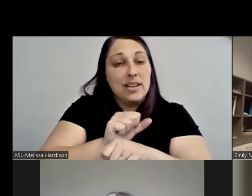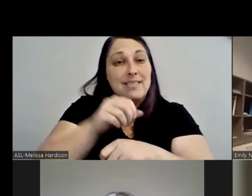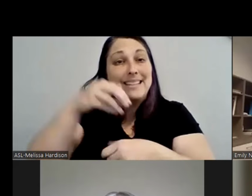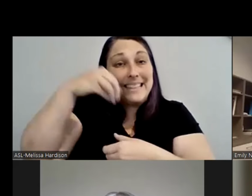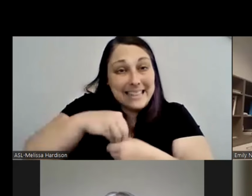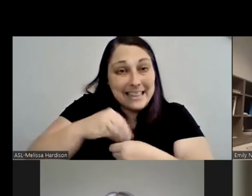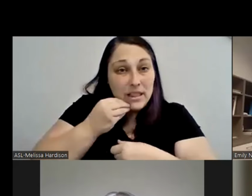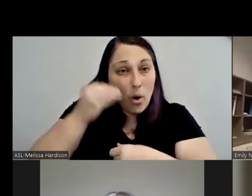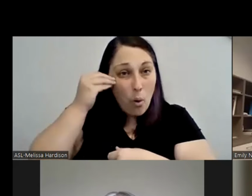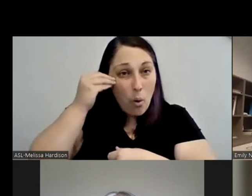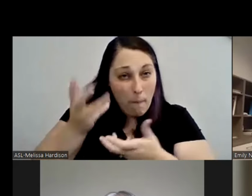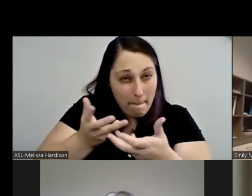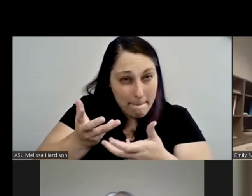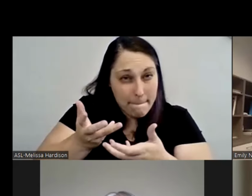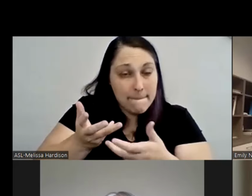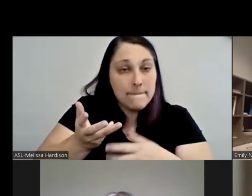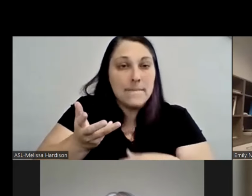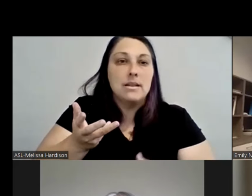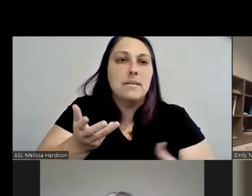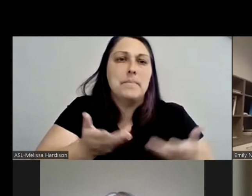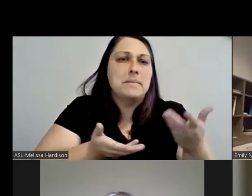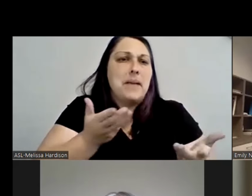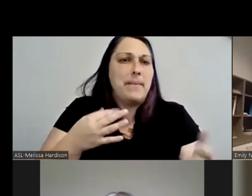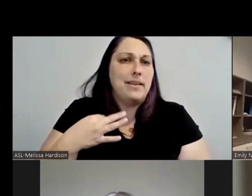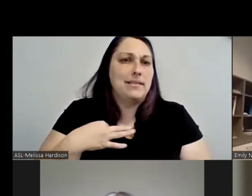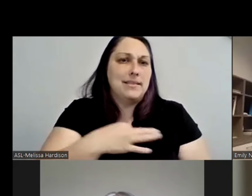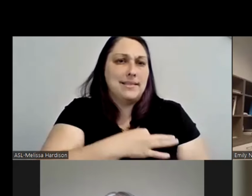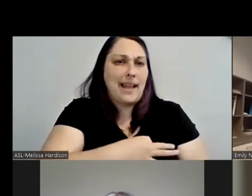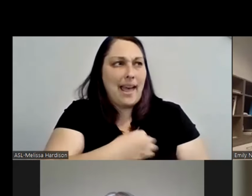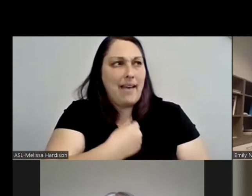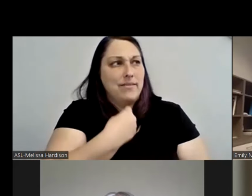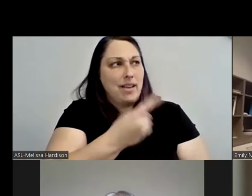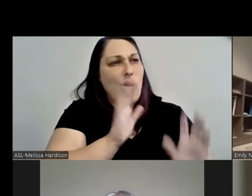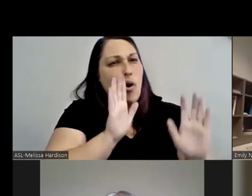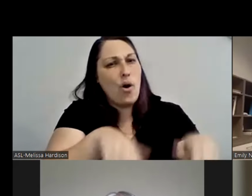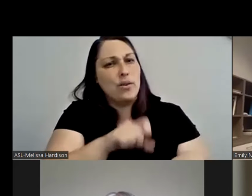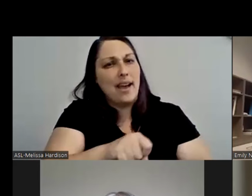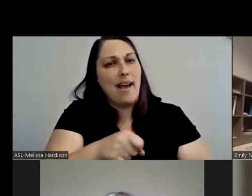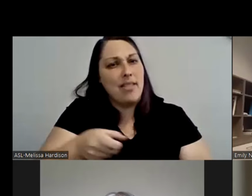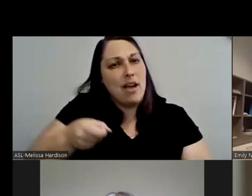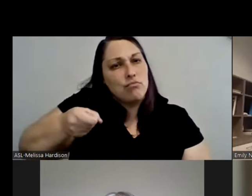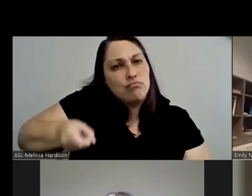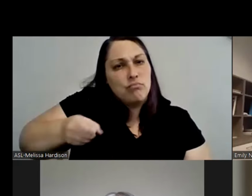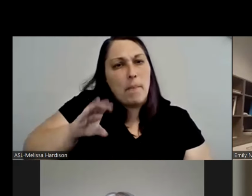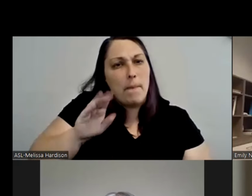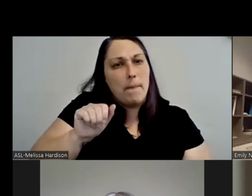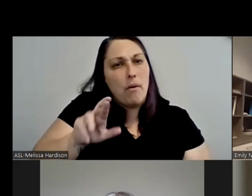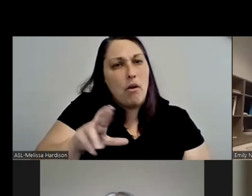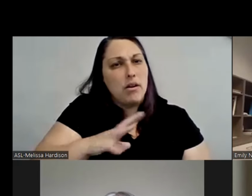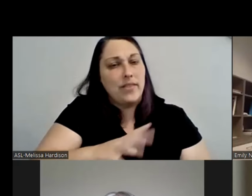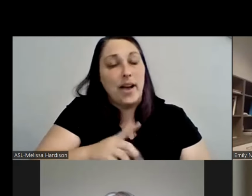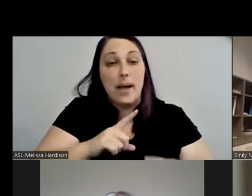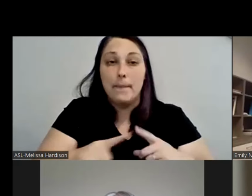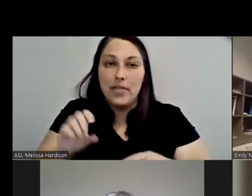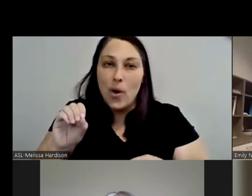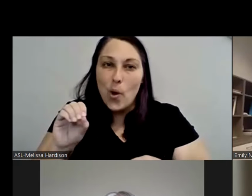But we are building housing, and especially older housing, where a lot of older people live do not have the futures that they need to